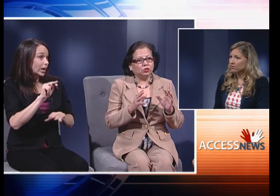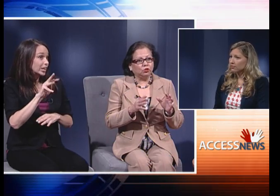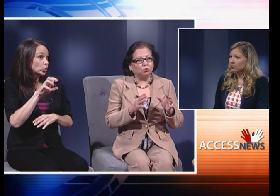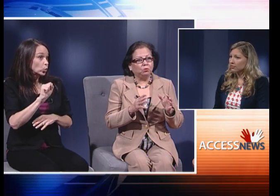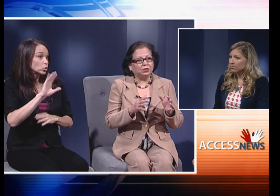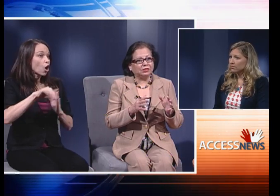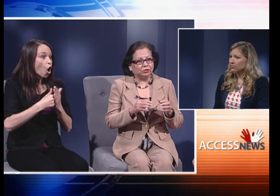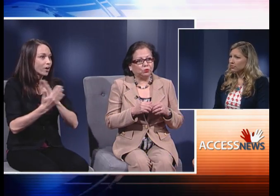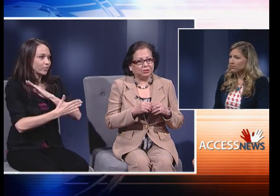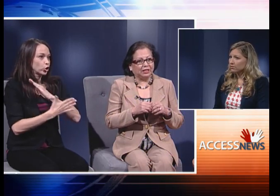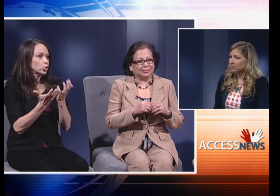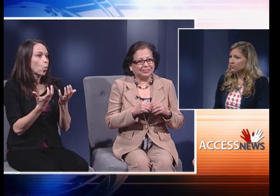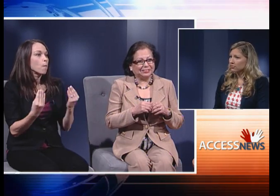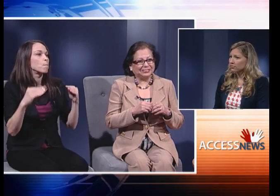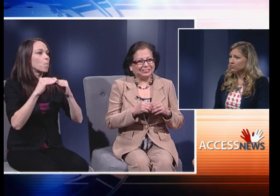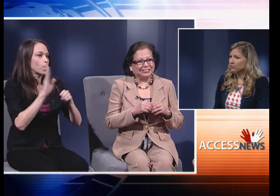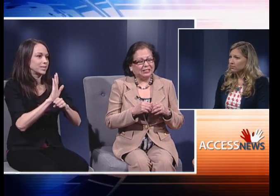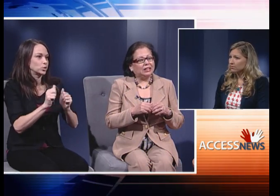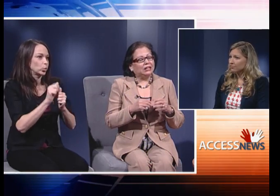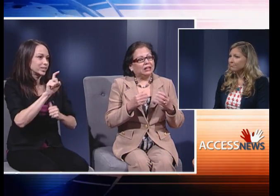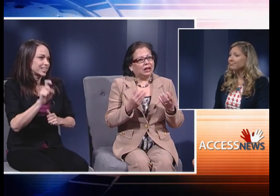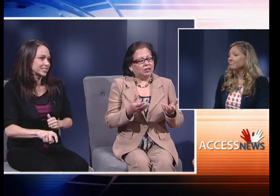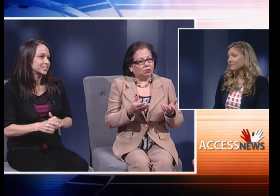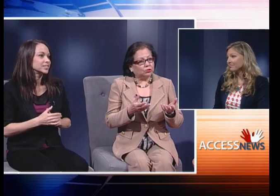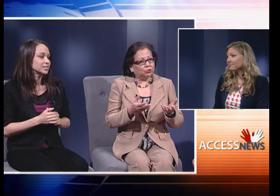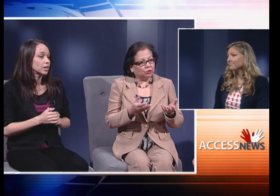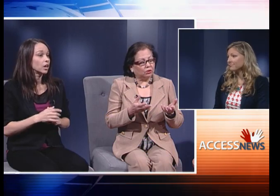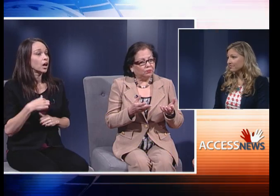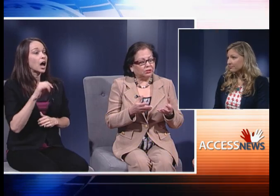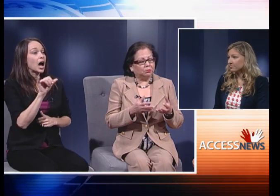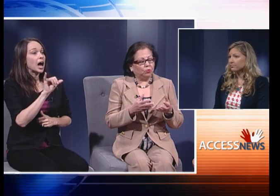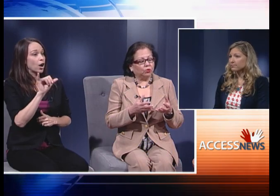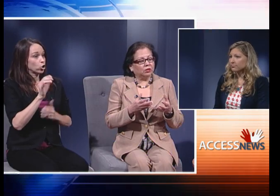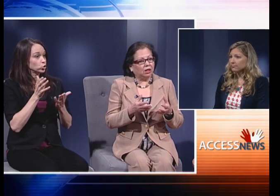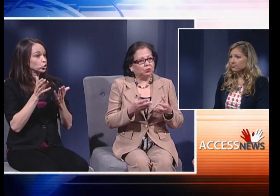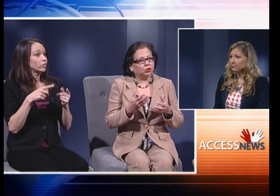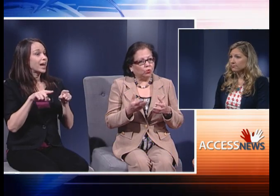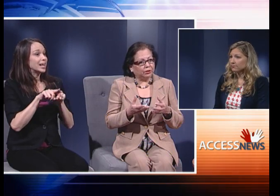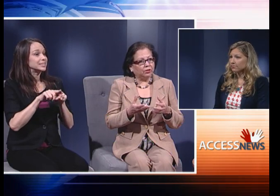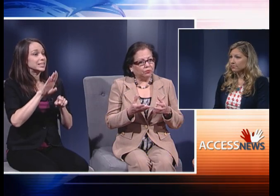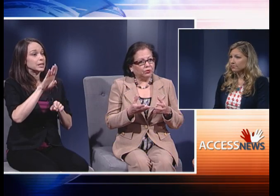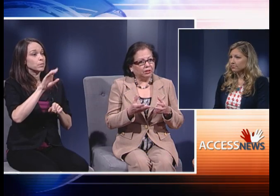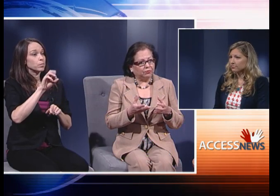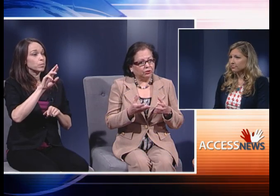to do more business with Texas. I also serve as the Border Commerce Coordinator for the Governor.